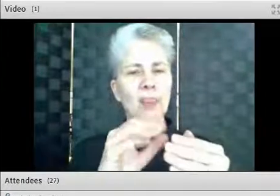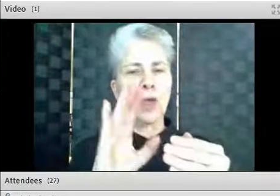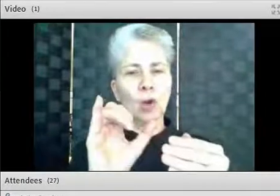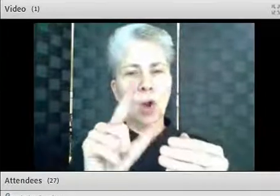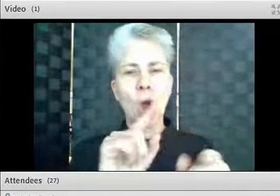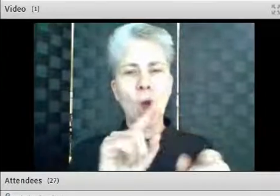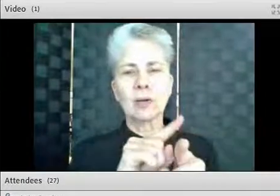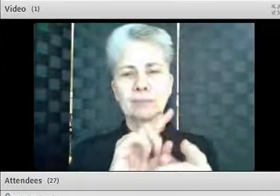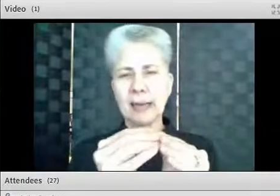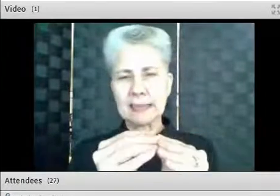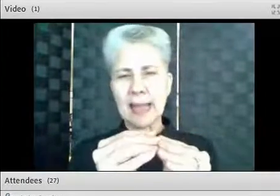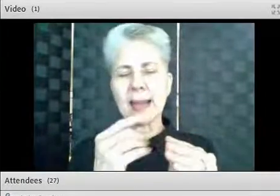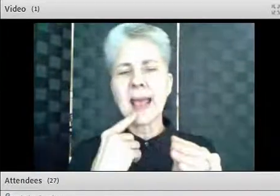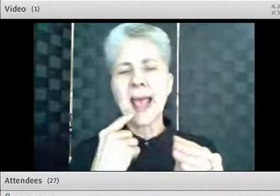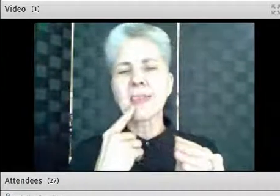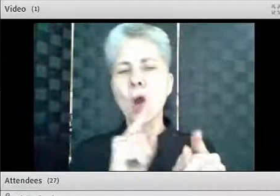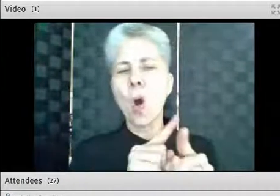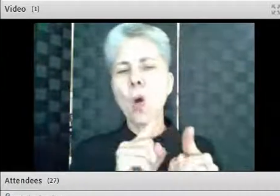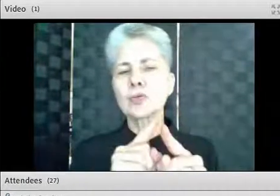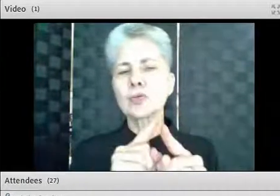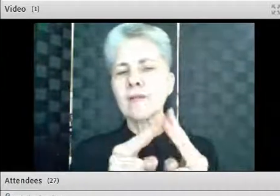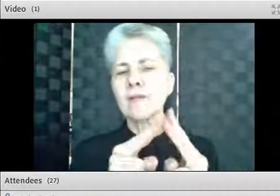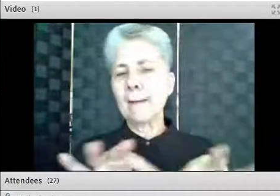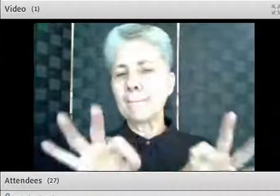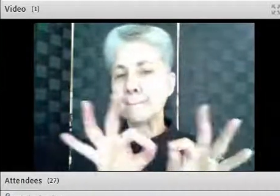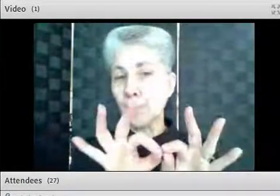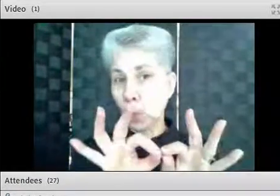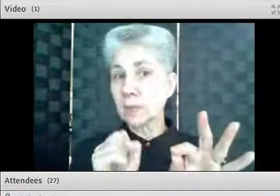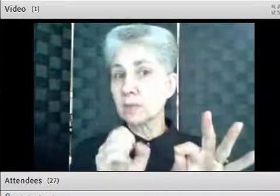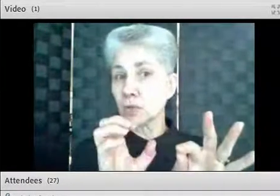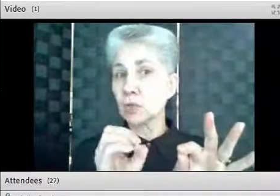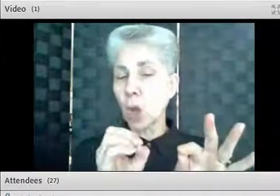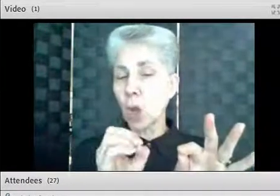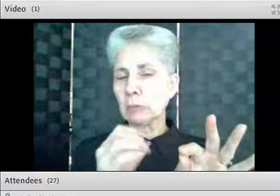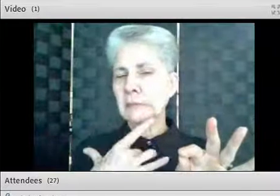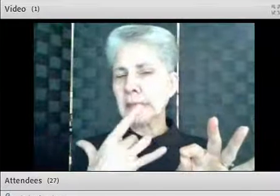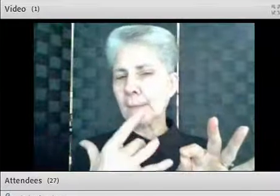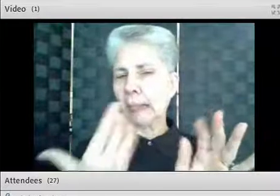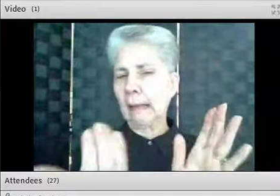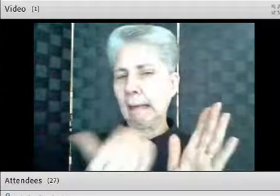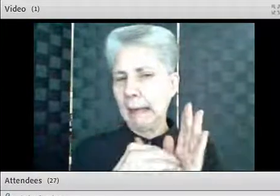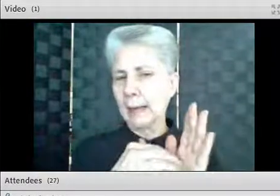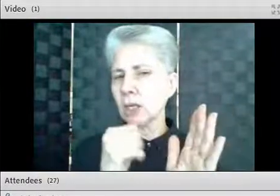and they're also very important, right? So you typically, once again, do not see an LCC call number